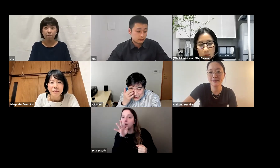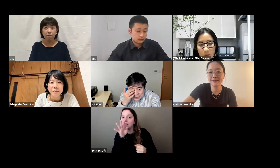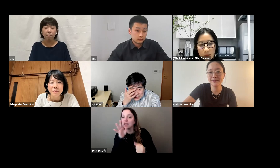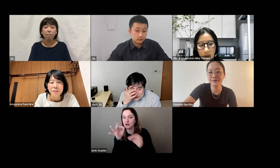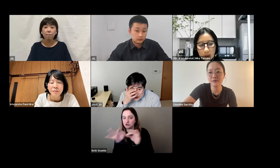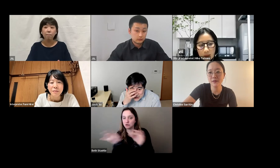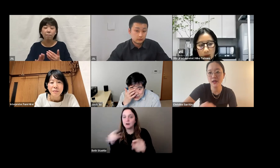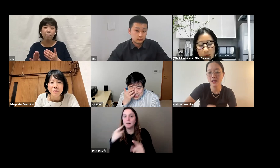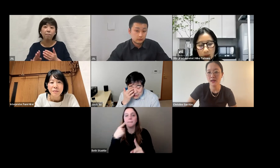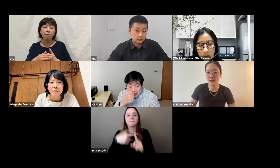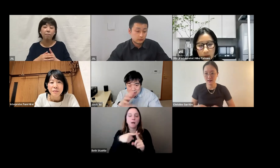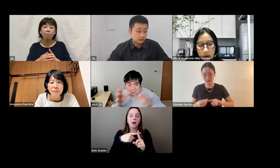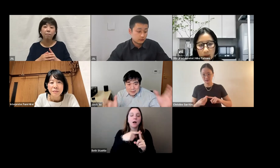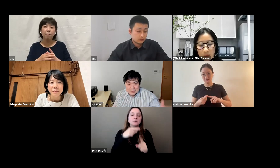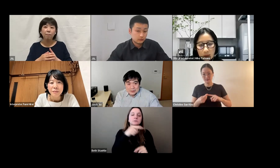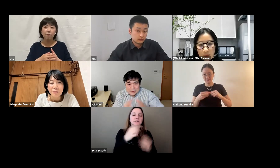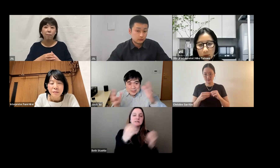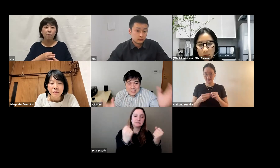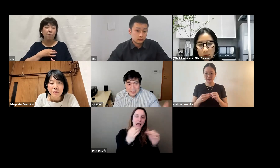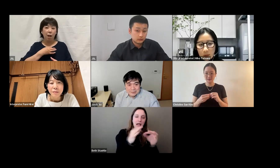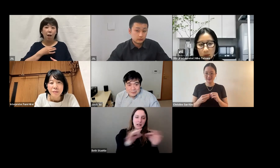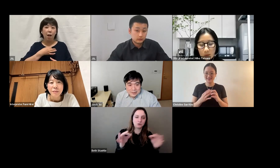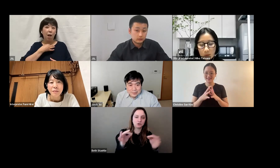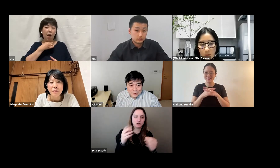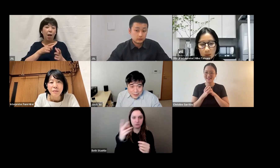you know we do want to try to do this kind of thing more.